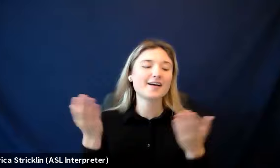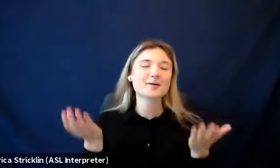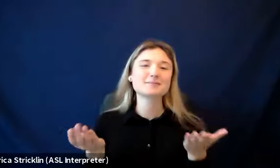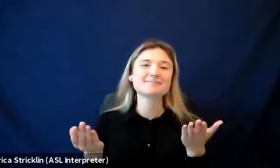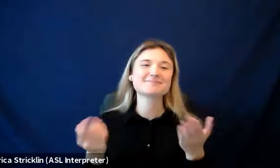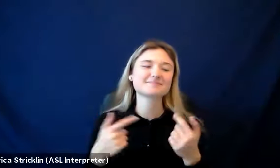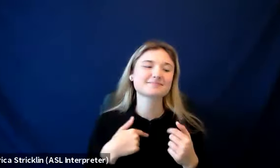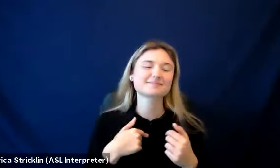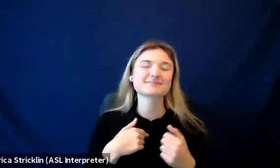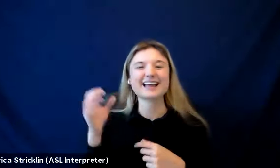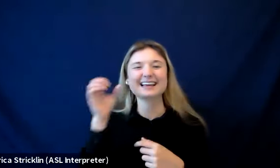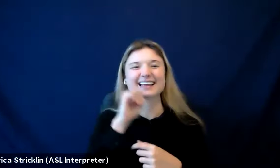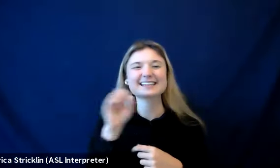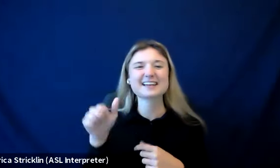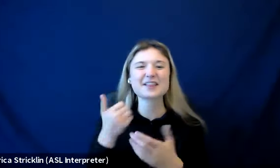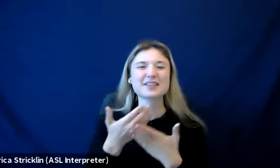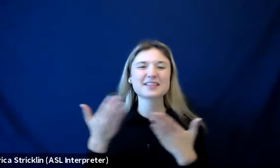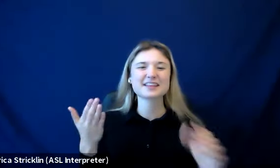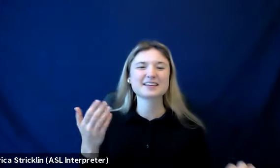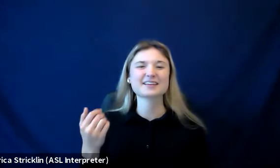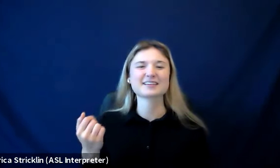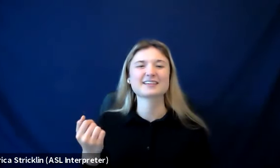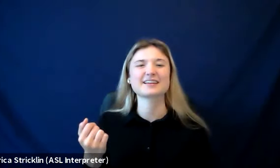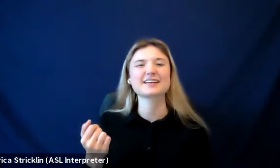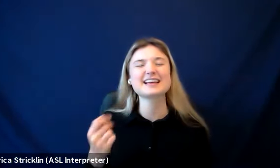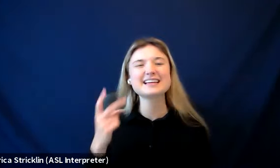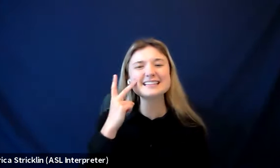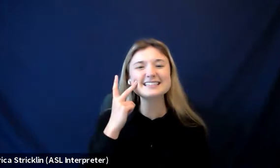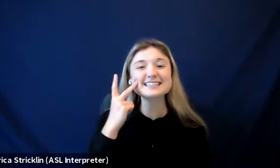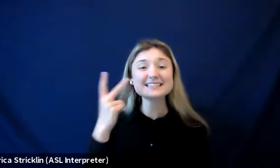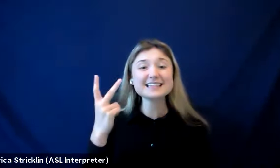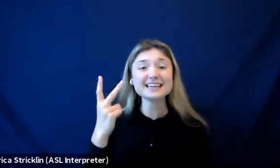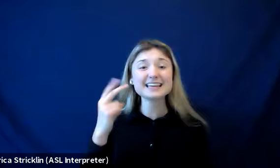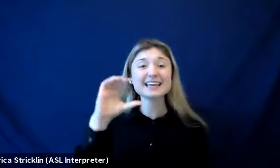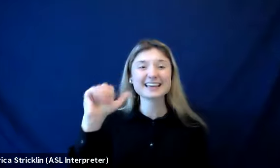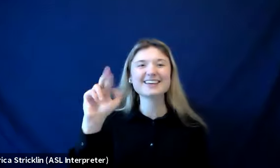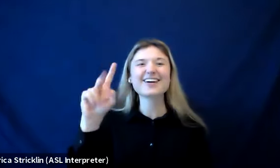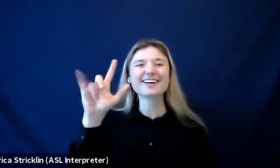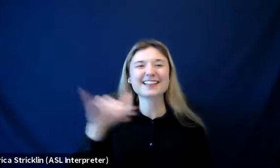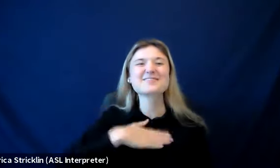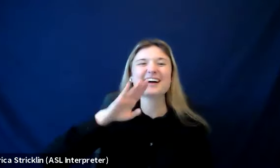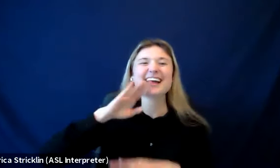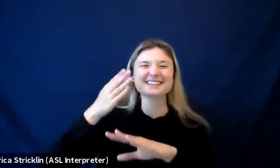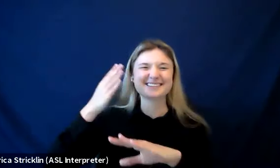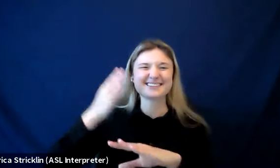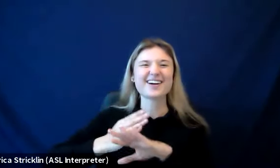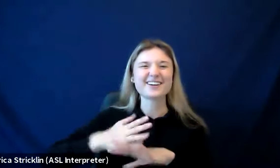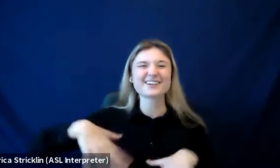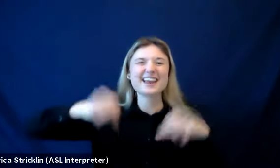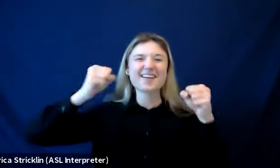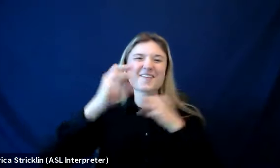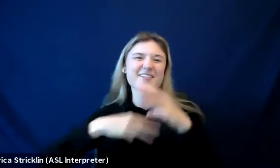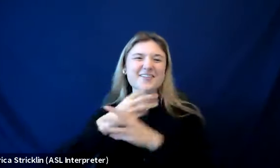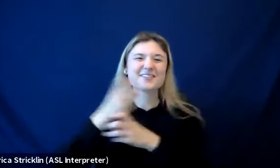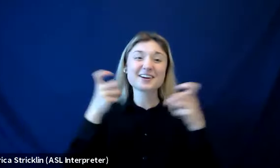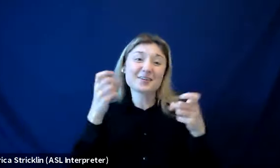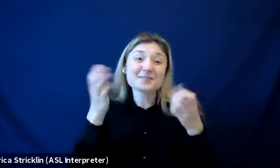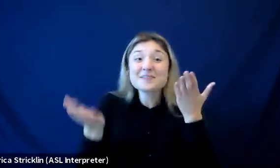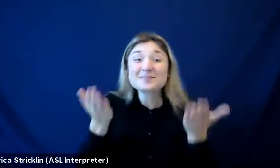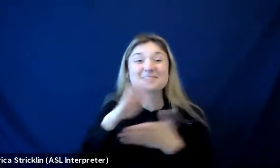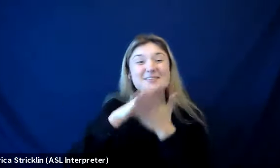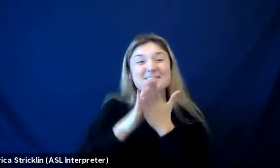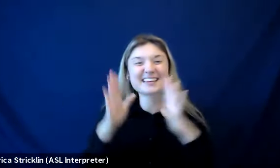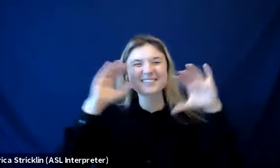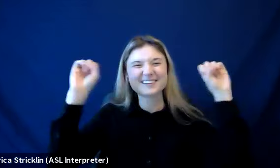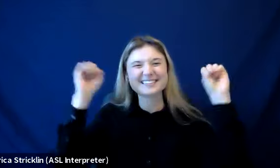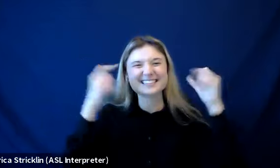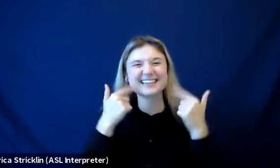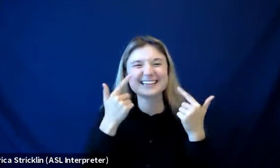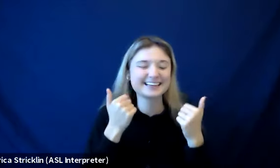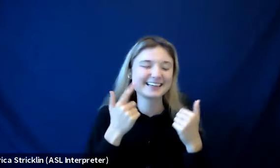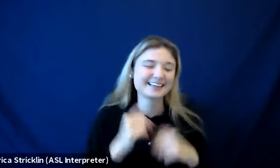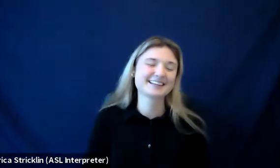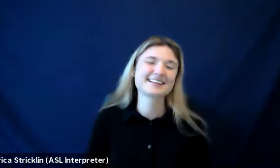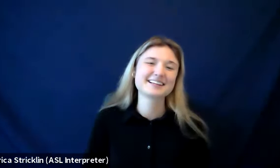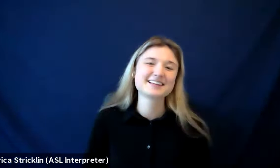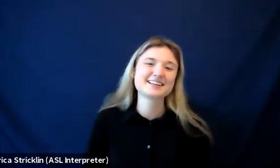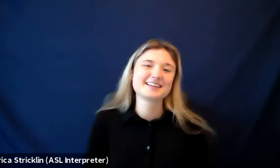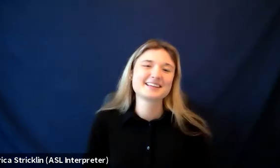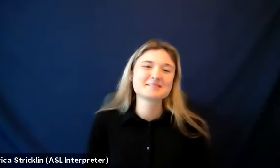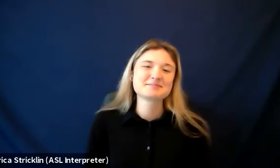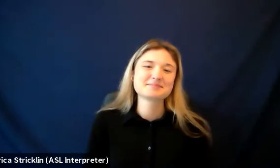I guess another thing is seeing, I guess, seeing Carly actually take over the world one day, maybe she will become president.